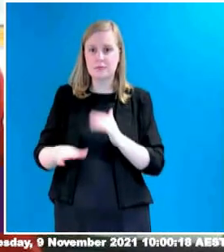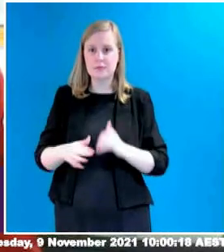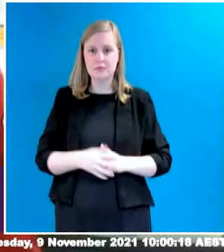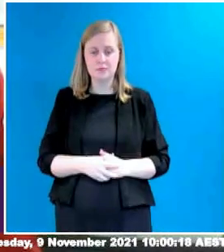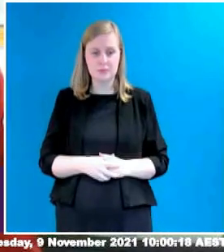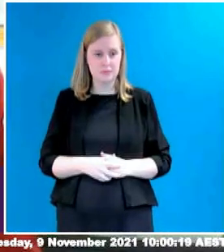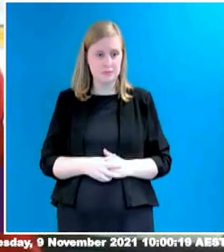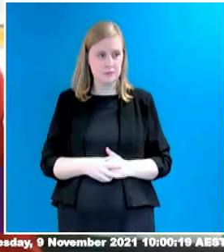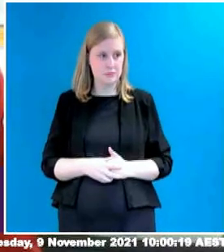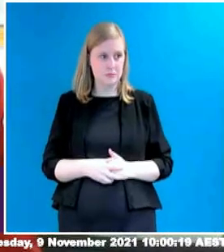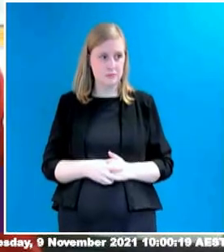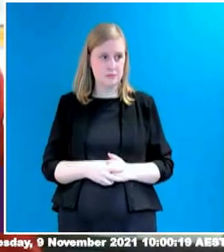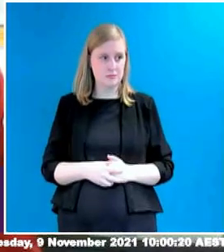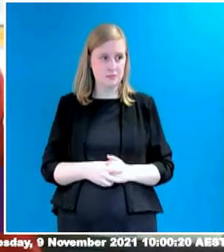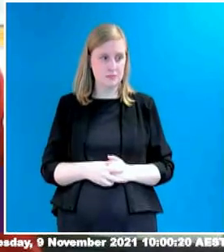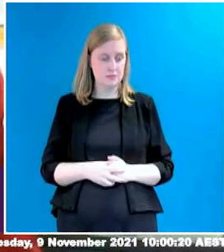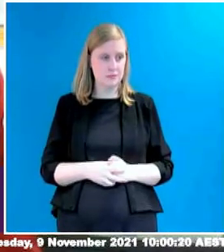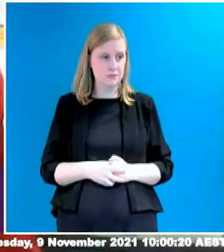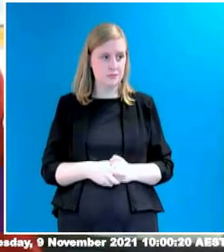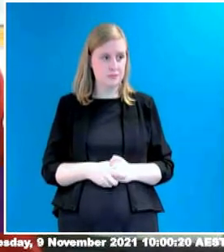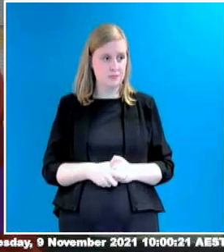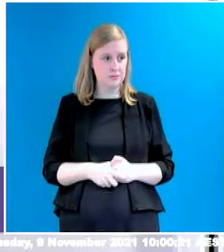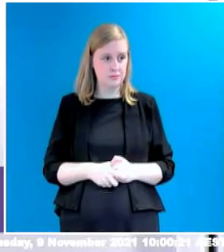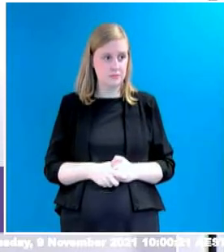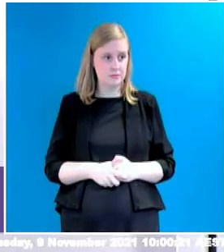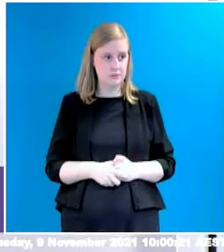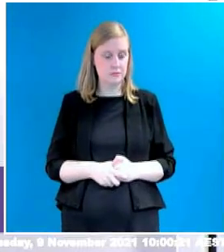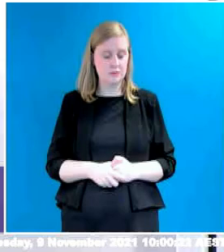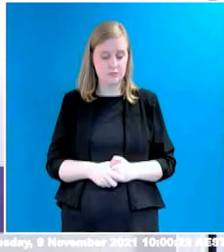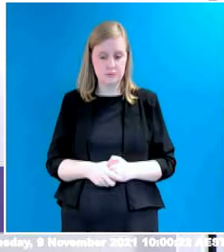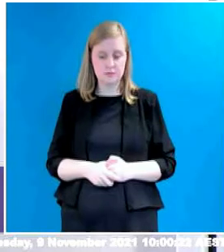Is it sometimes difficult, when the rights are expressed at that